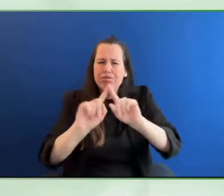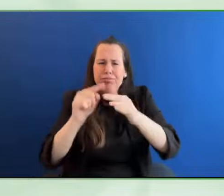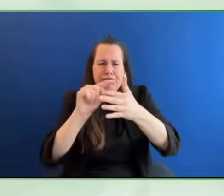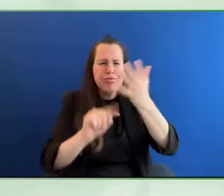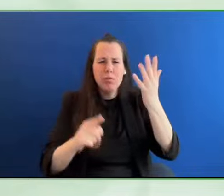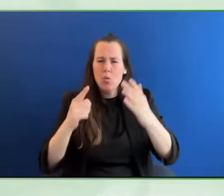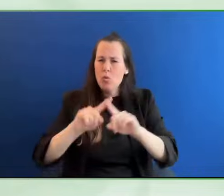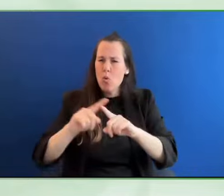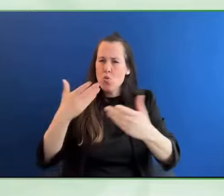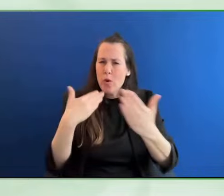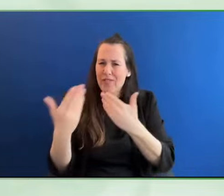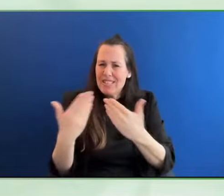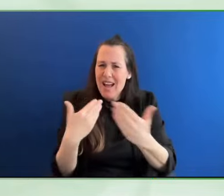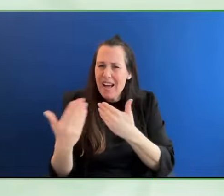out on talent.